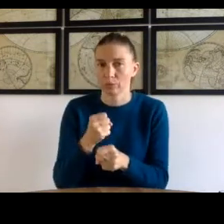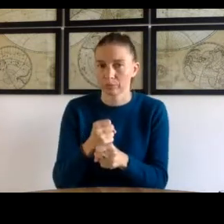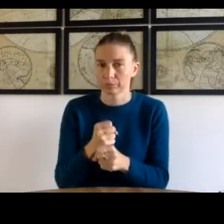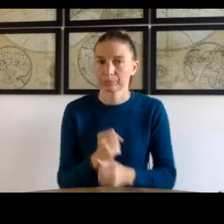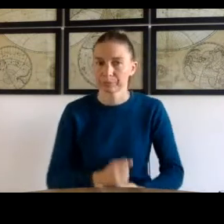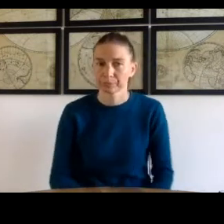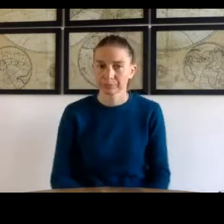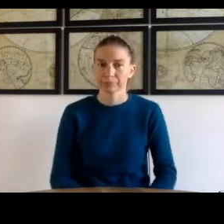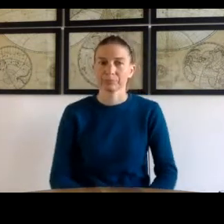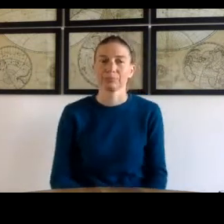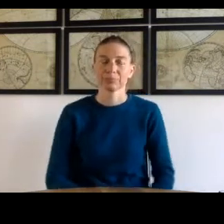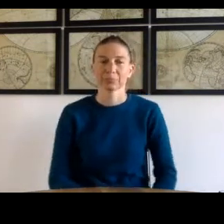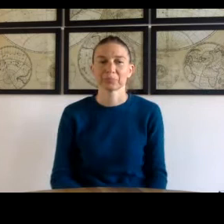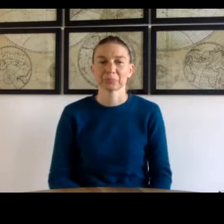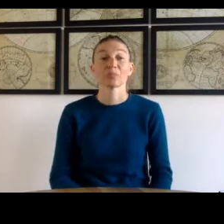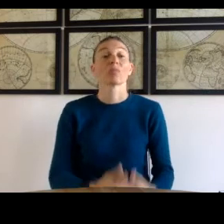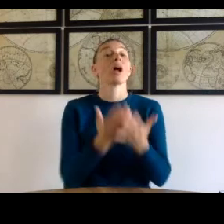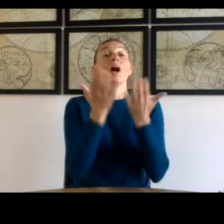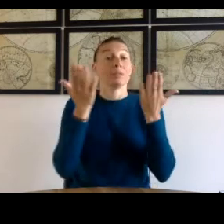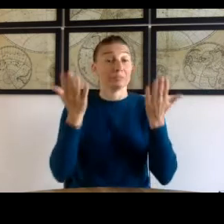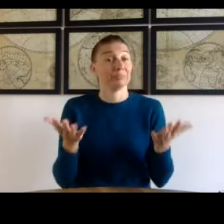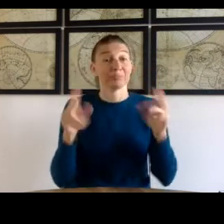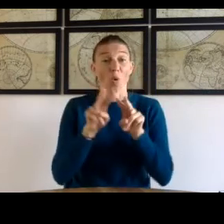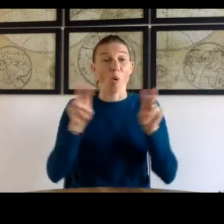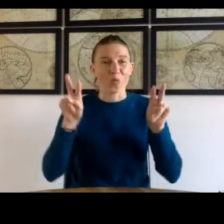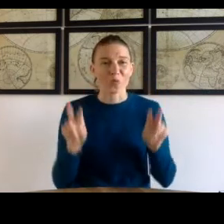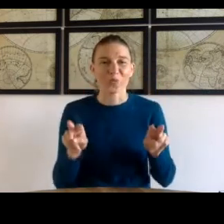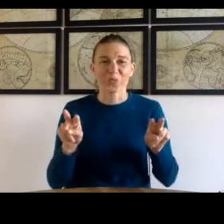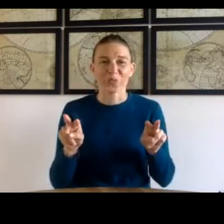That was the overview of the VIVID project.